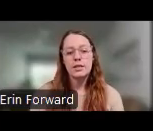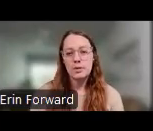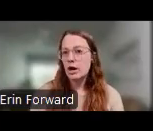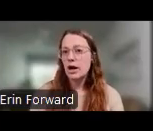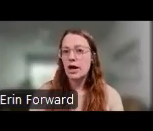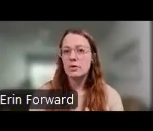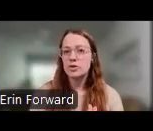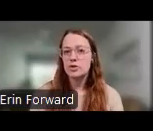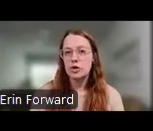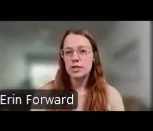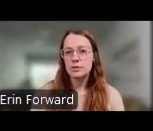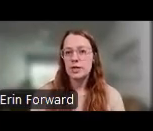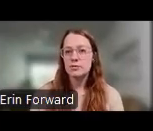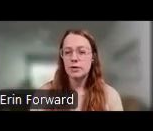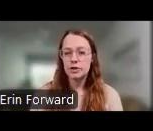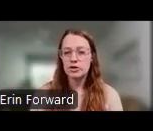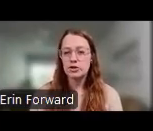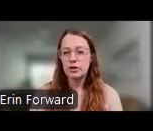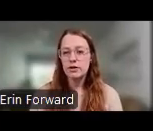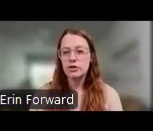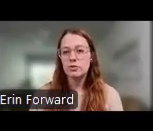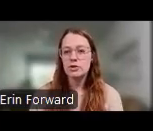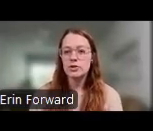tbri, which is trust based relational intervention, which